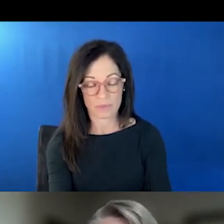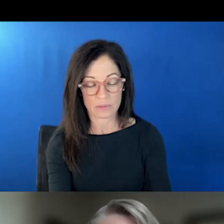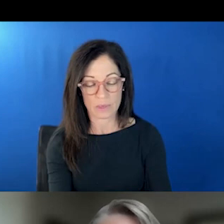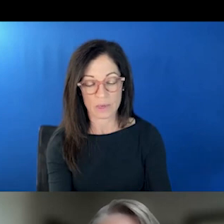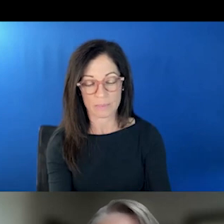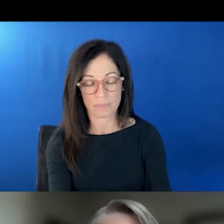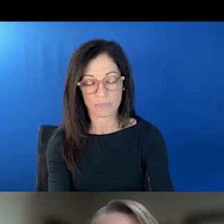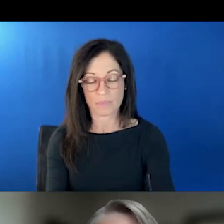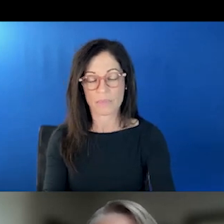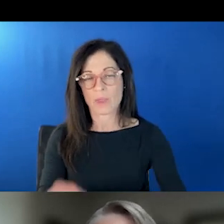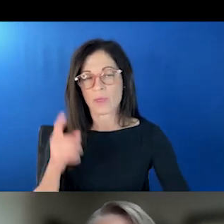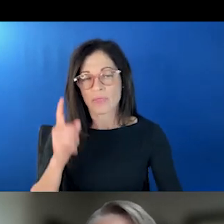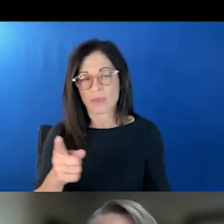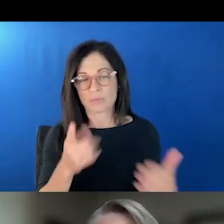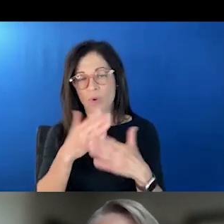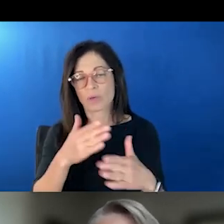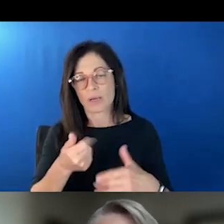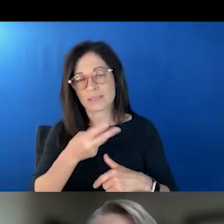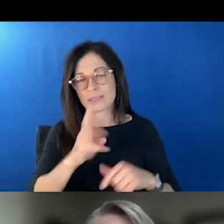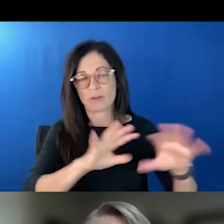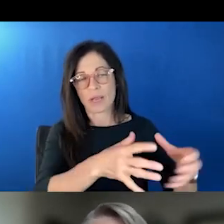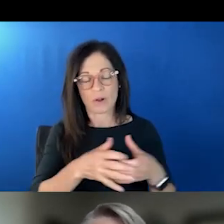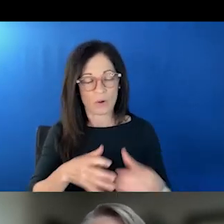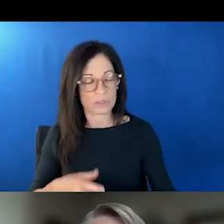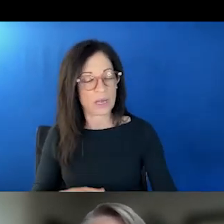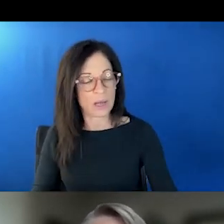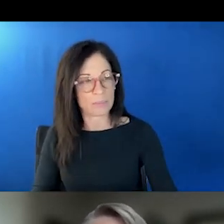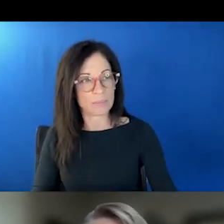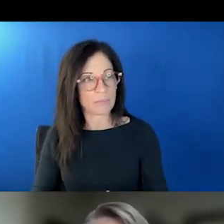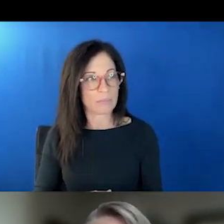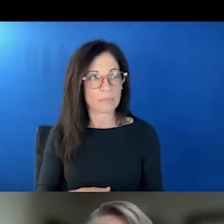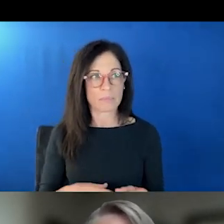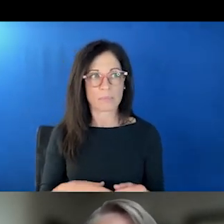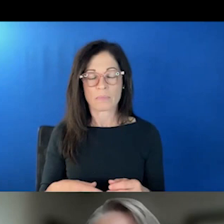INTO SEVERAL CATEGORIES.